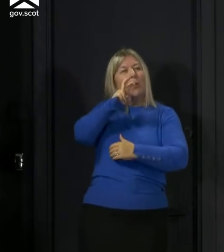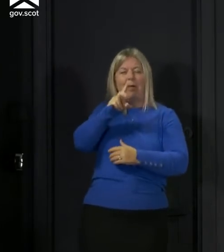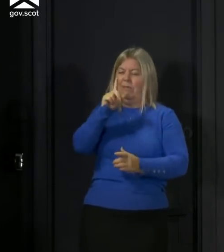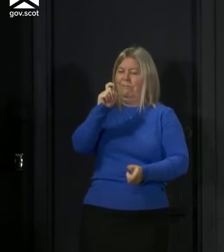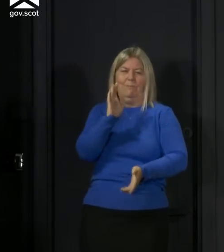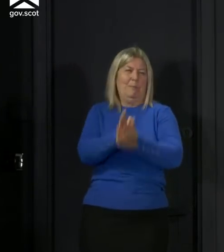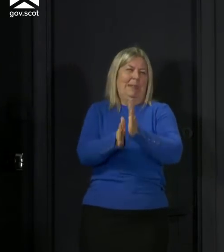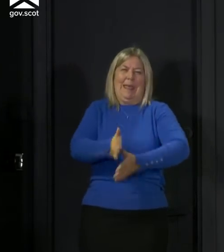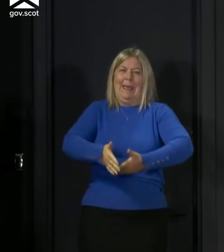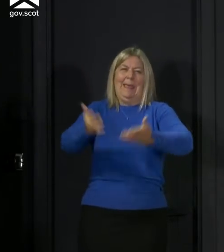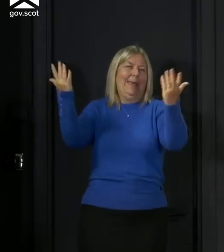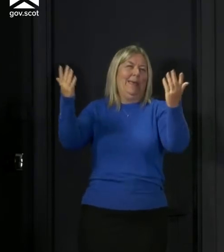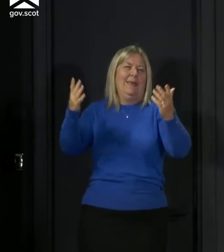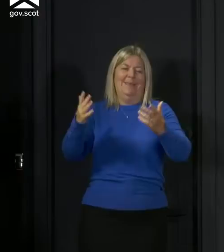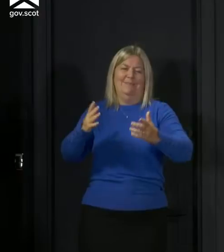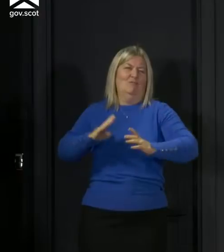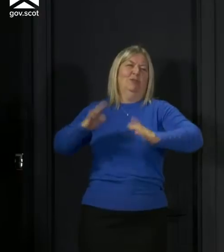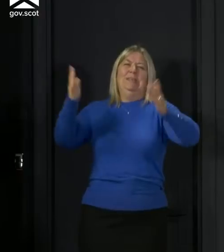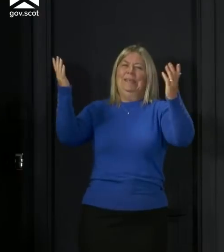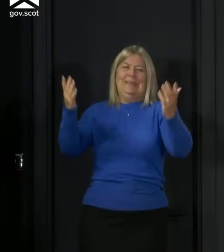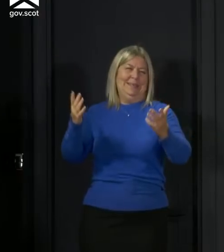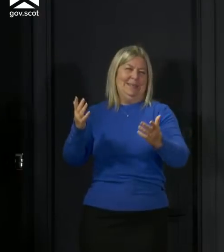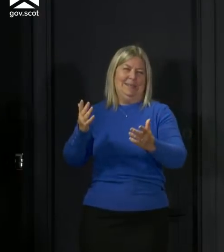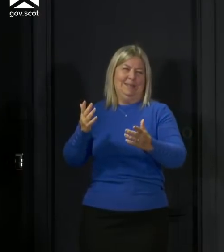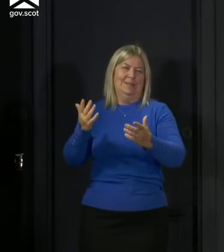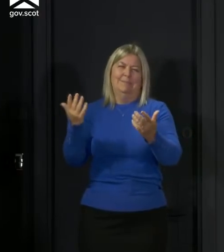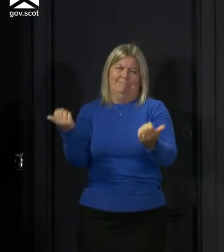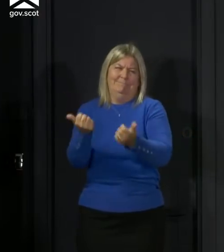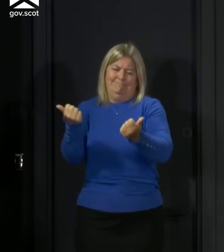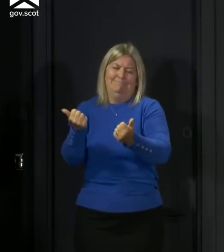is important for the wellbeing of our youngest children.